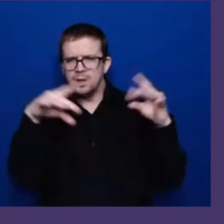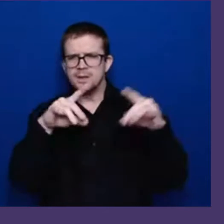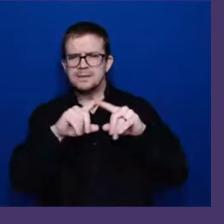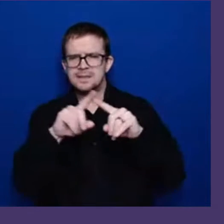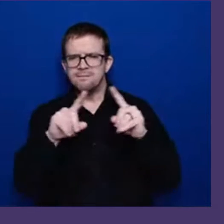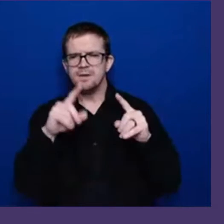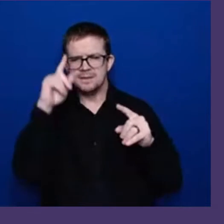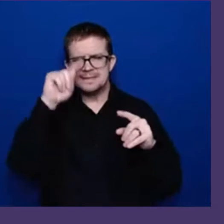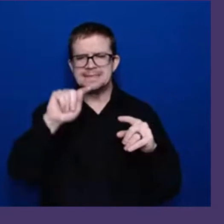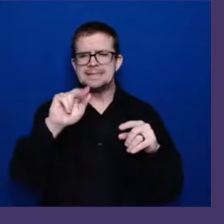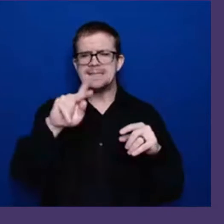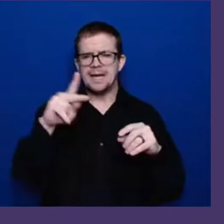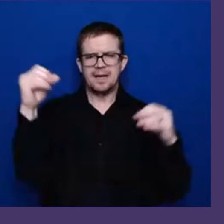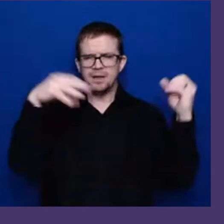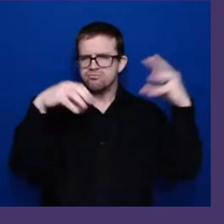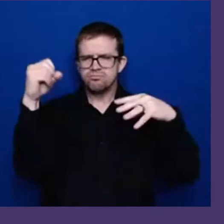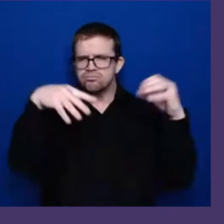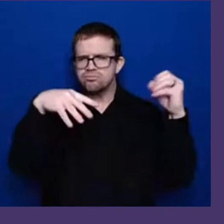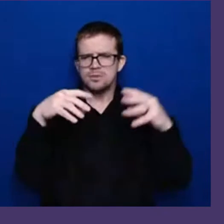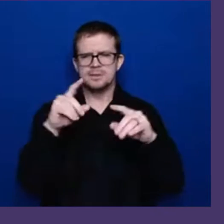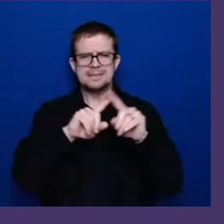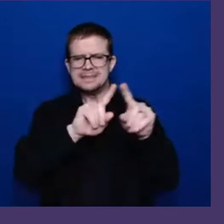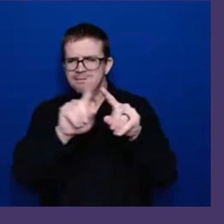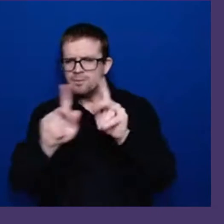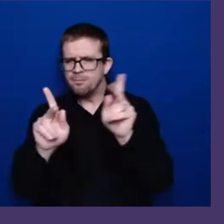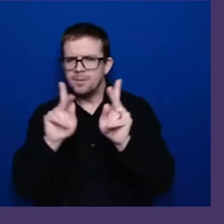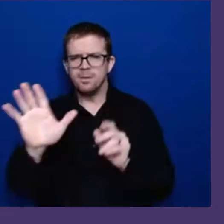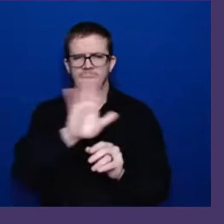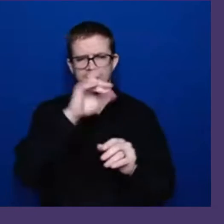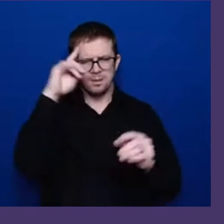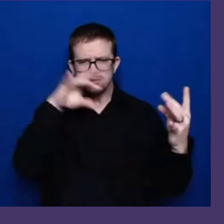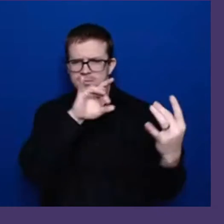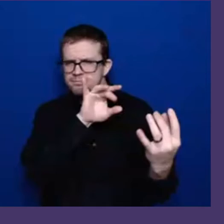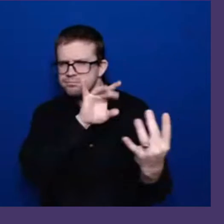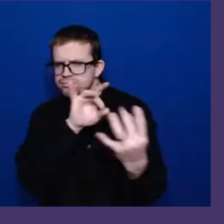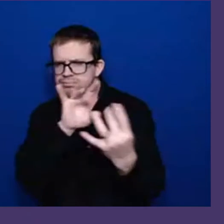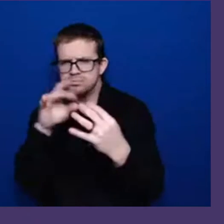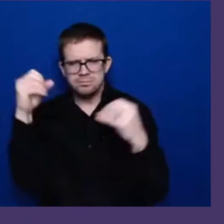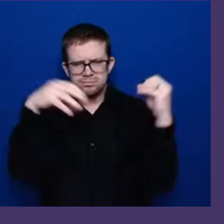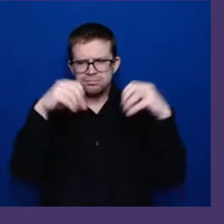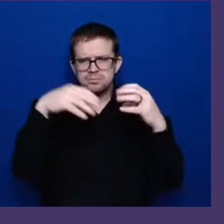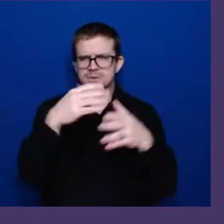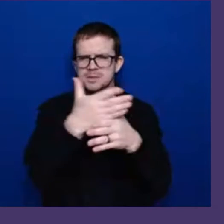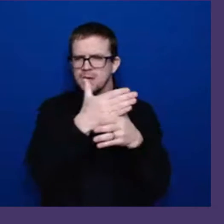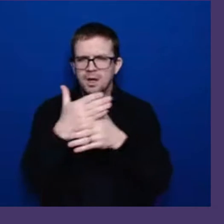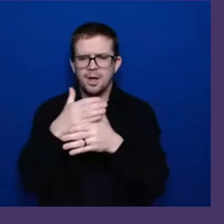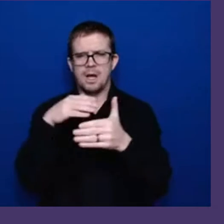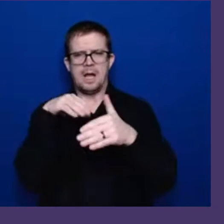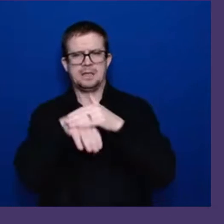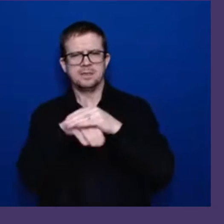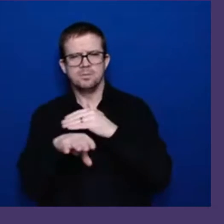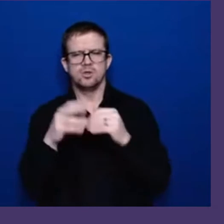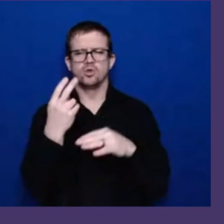actually assessing and using the technology to make sure that it's